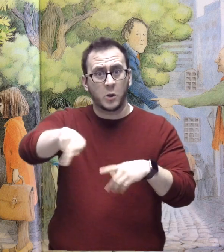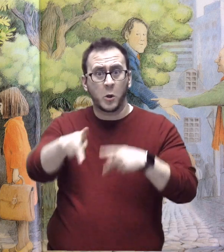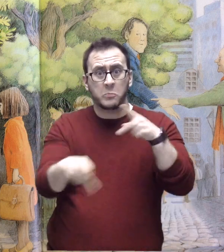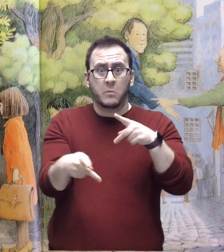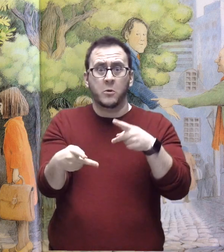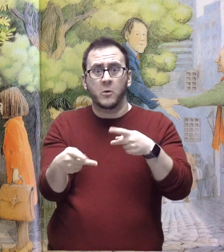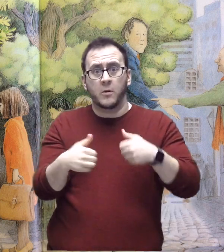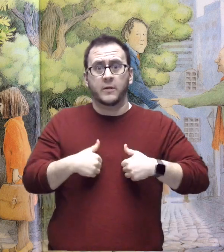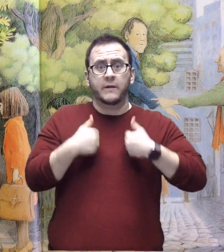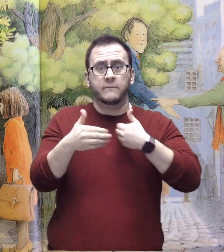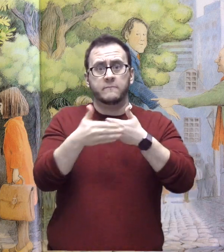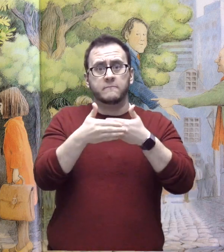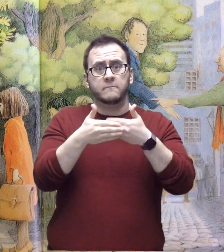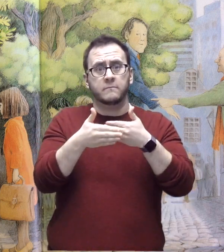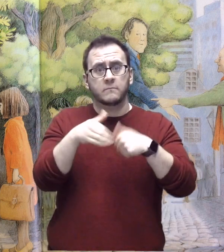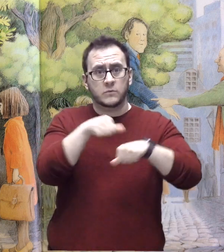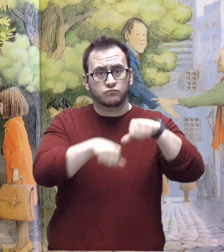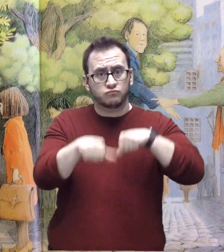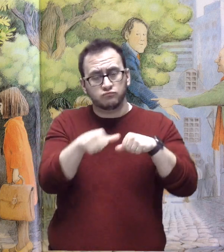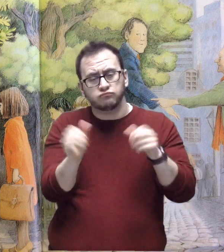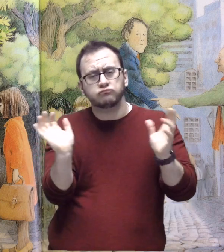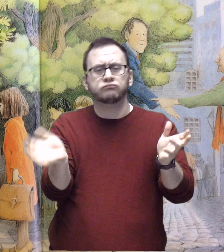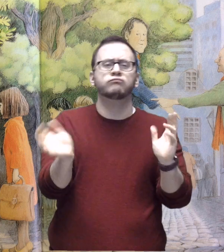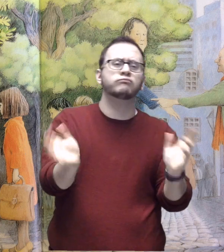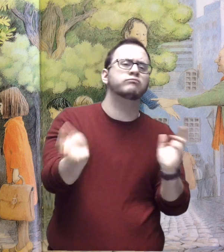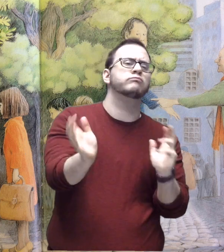So, right from the start, everyone knew about Sid’s six dinners.